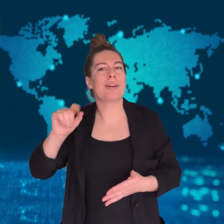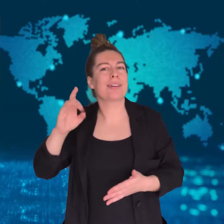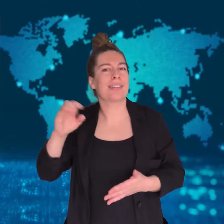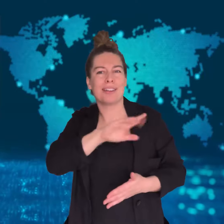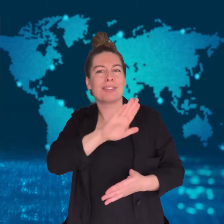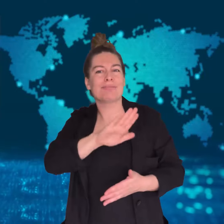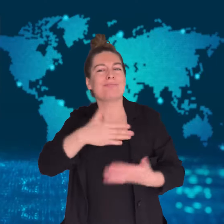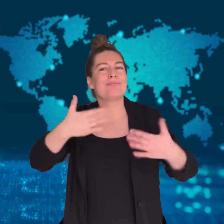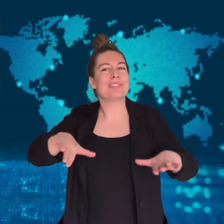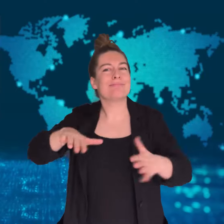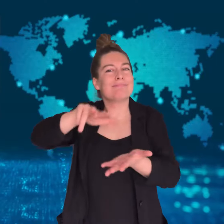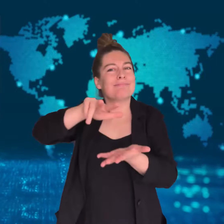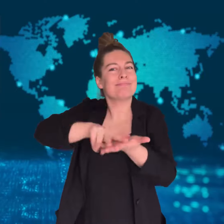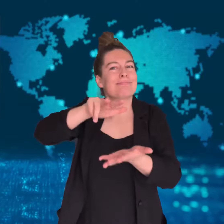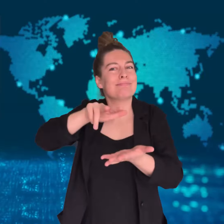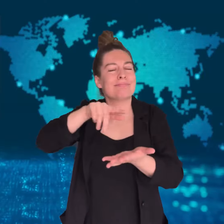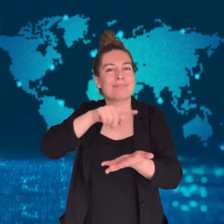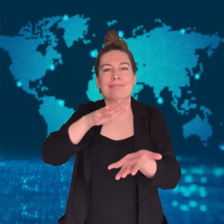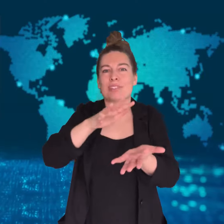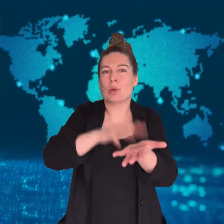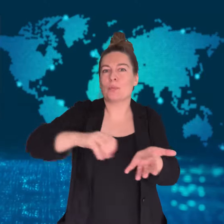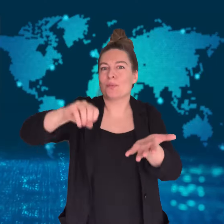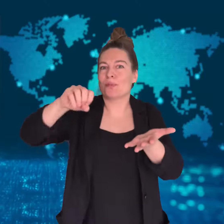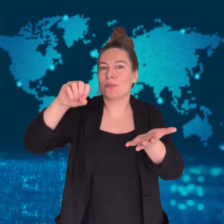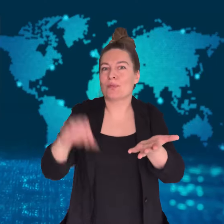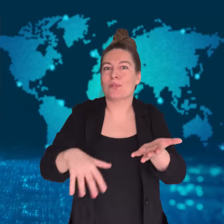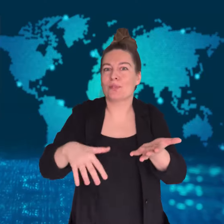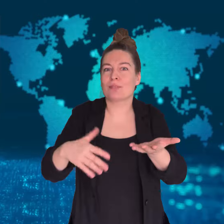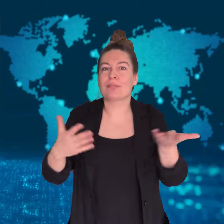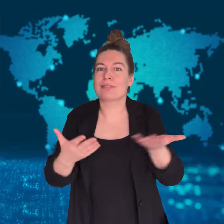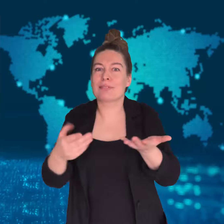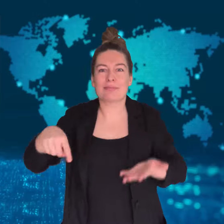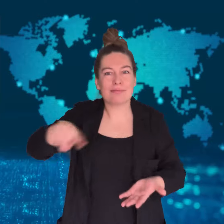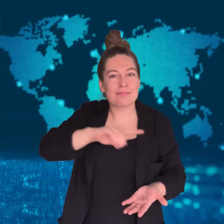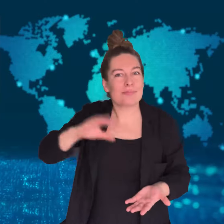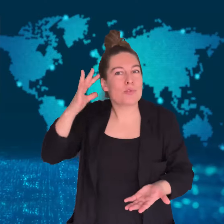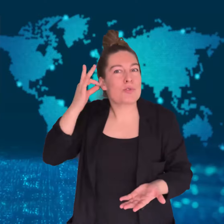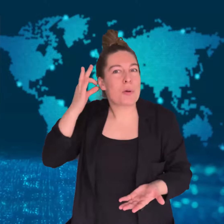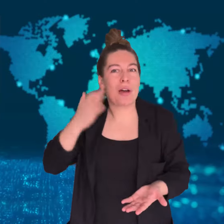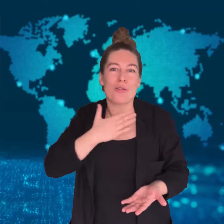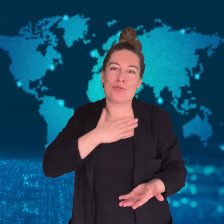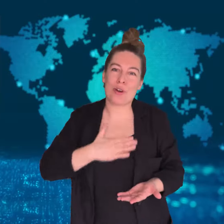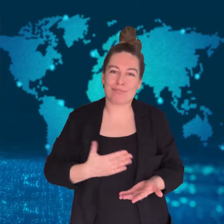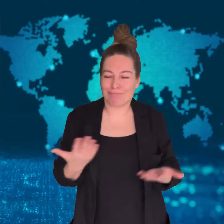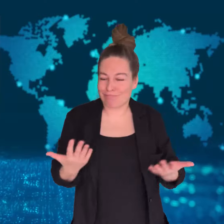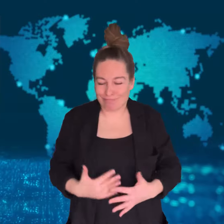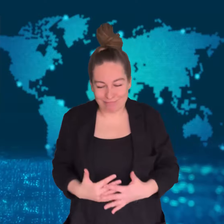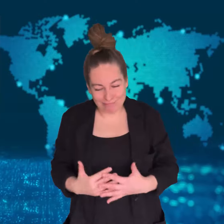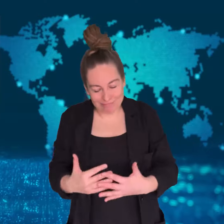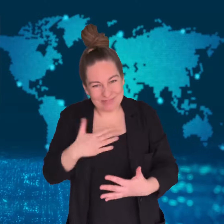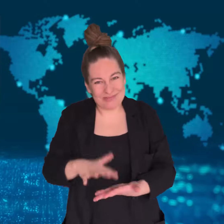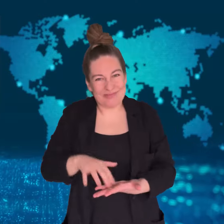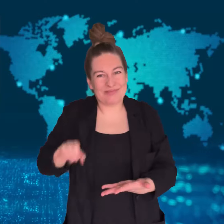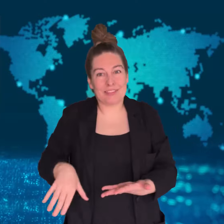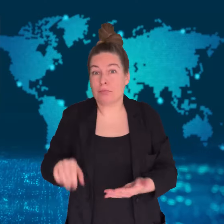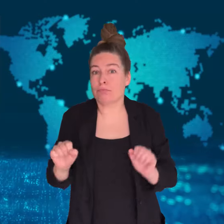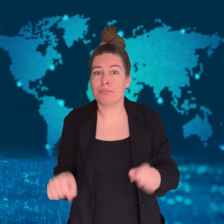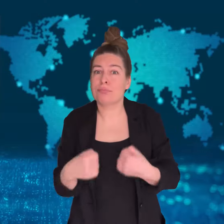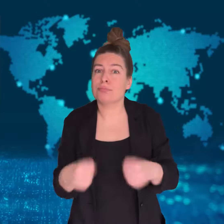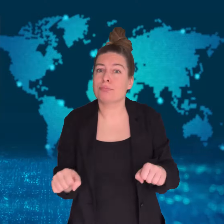The issue became a hot one when the US' Supreme Court decided to reverse the Roe v.